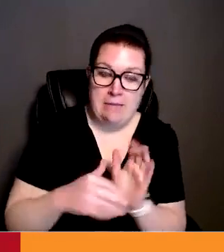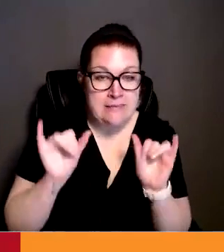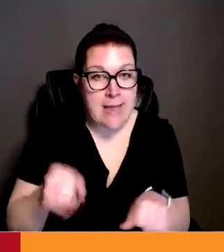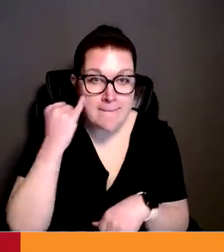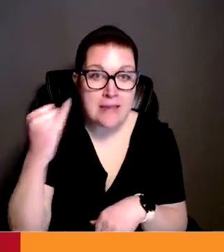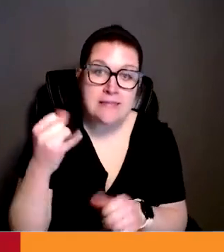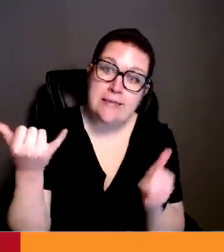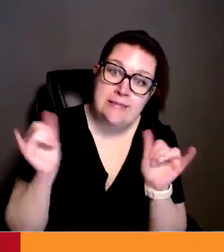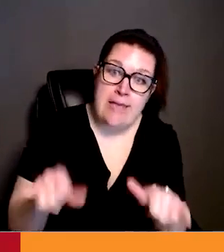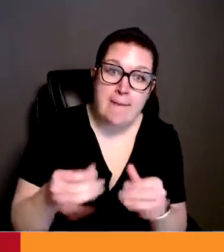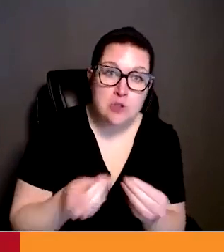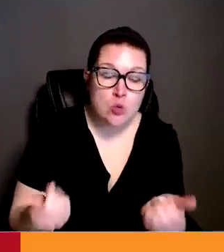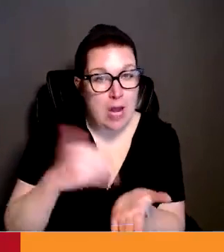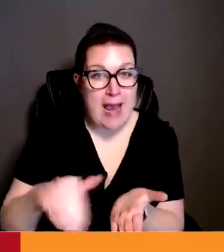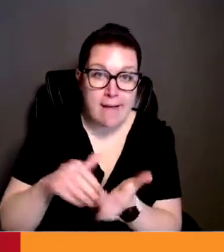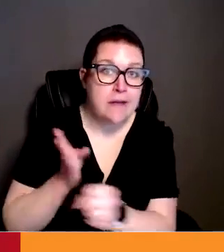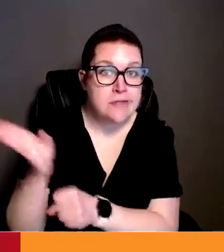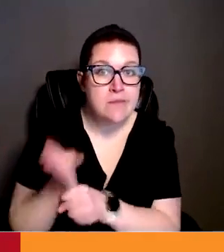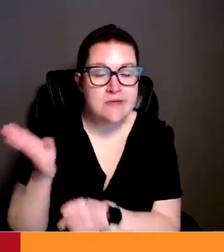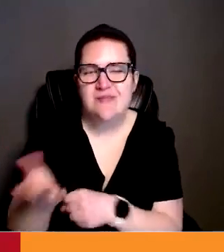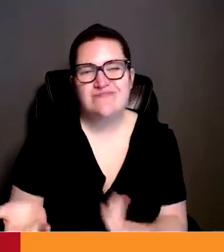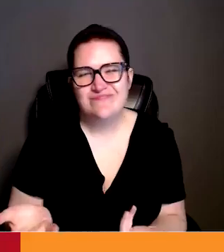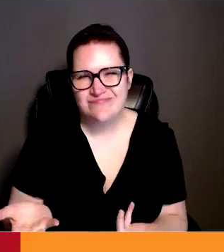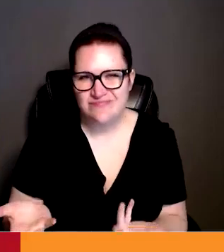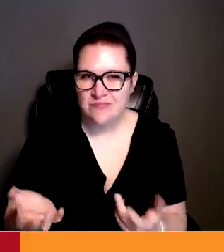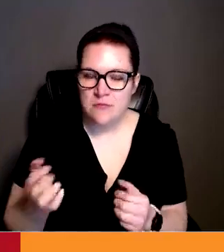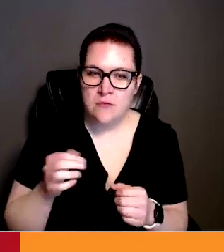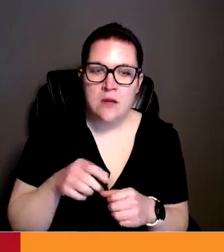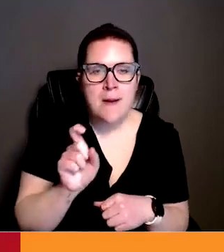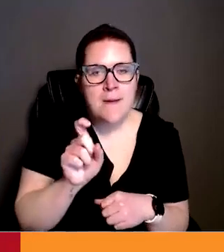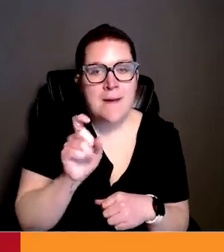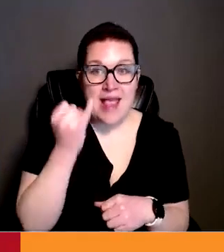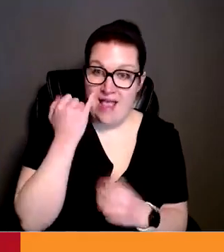And again, they can be, they can be submitted by the same entity, but they must be different types of solutions.